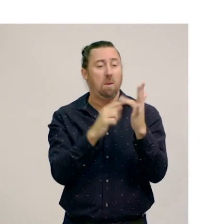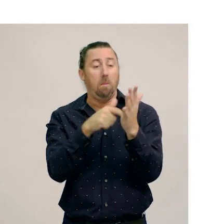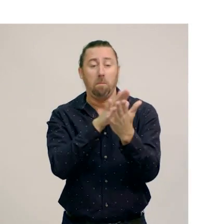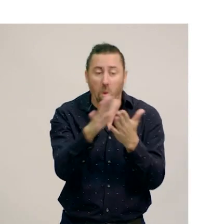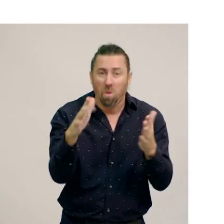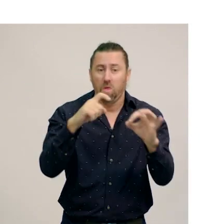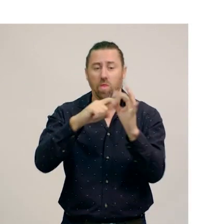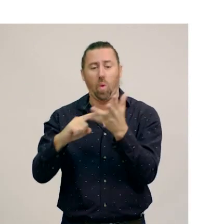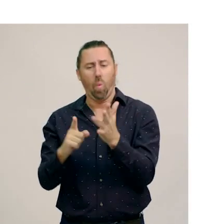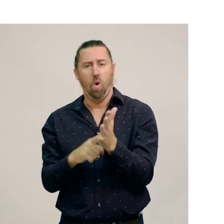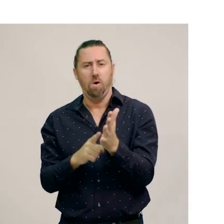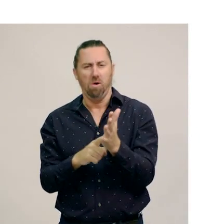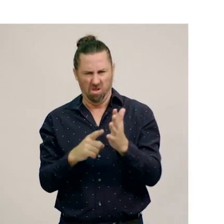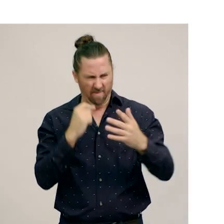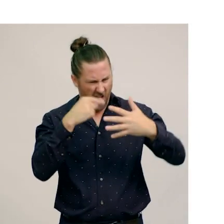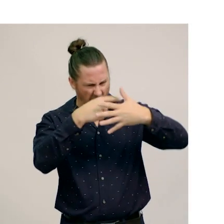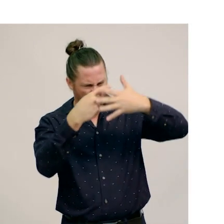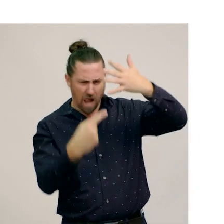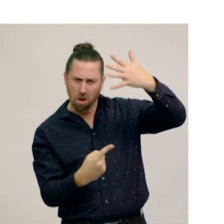What relationships can you identify?